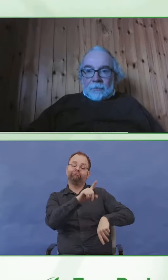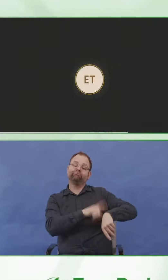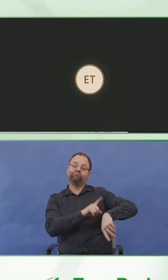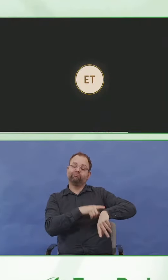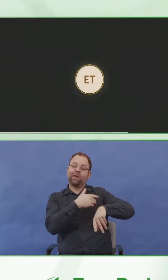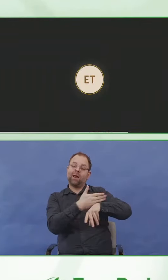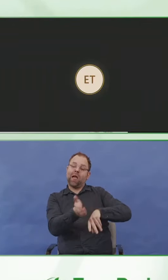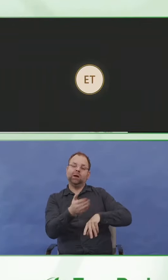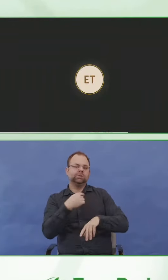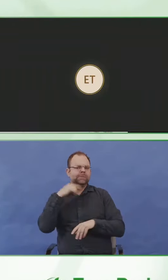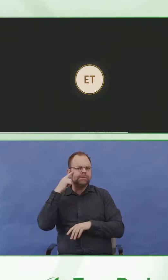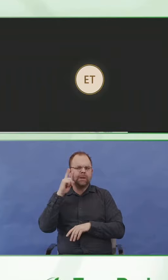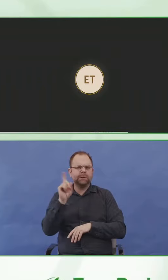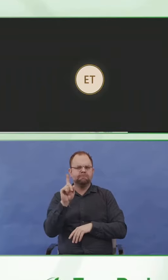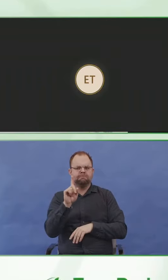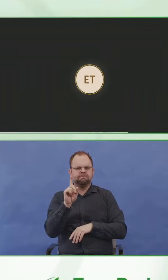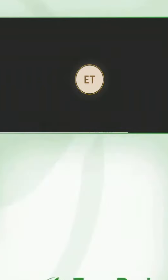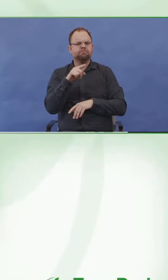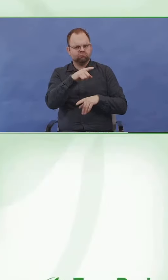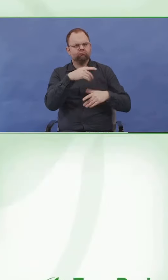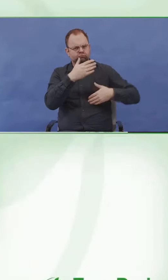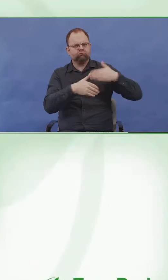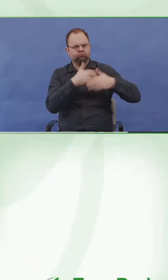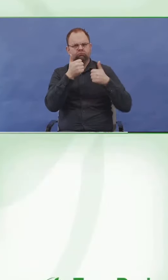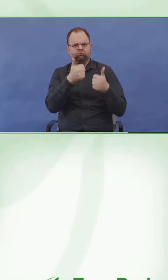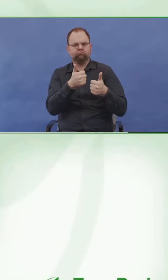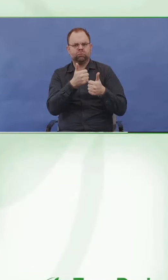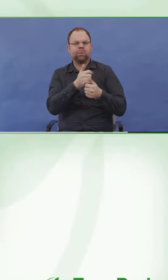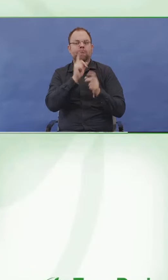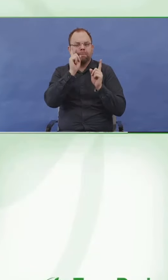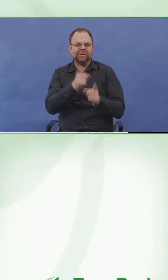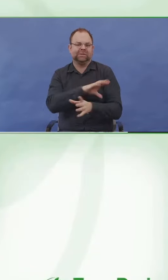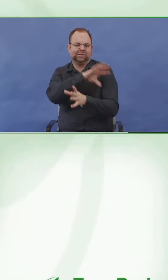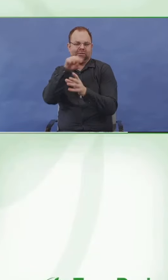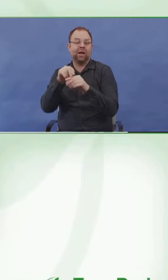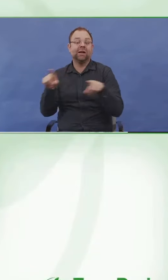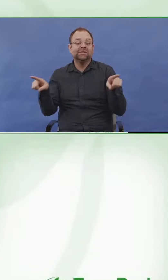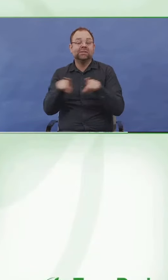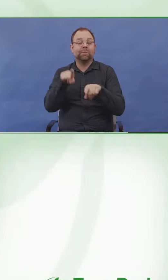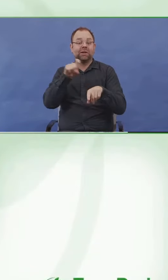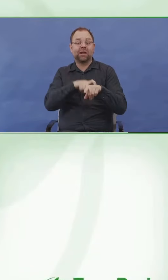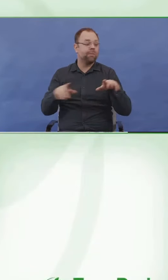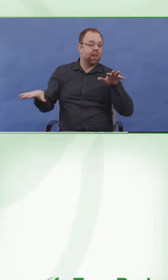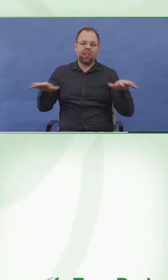Thank you for that. We have about five minutes left so I want to start to kind of close down just a little bit.